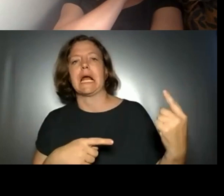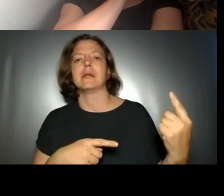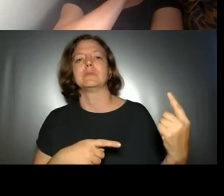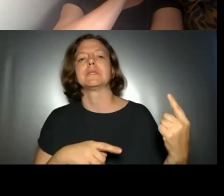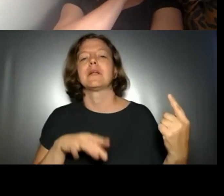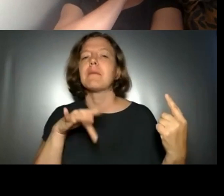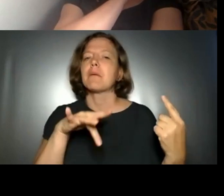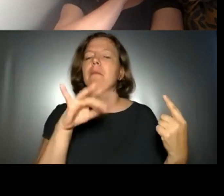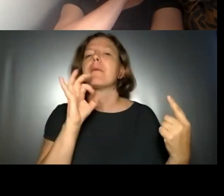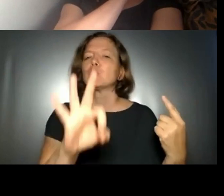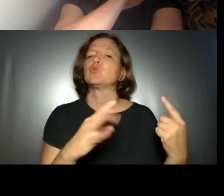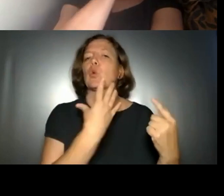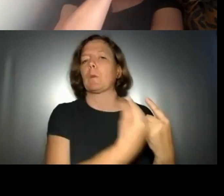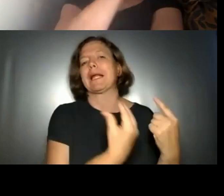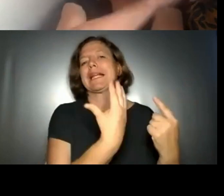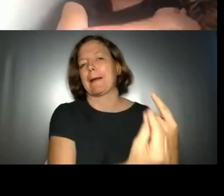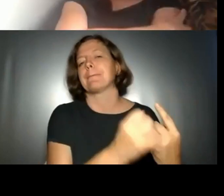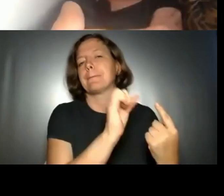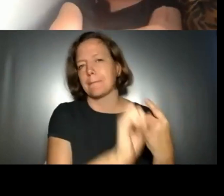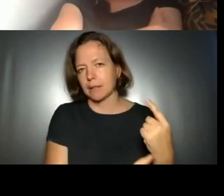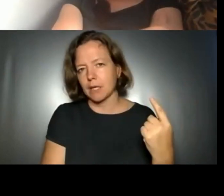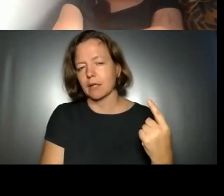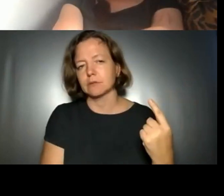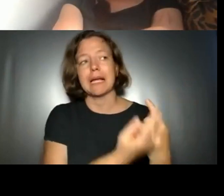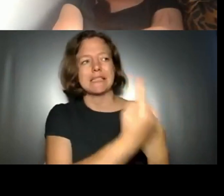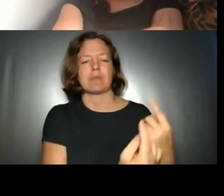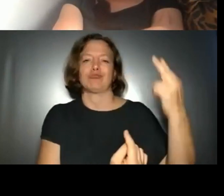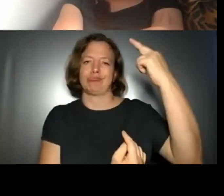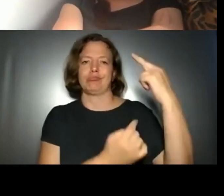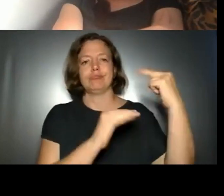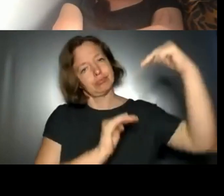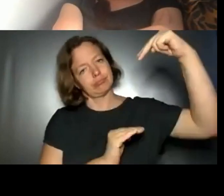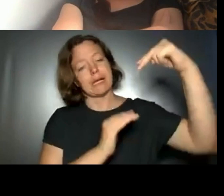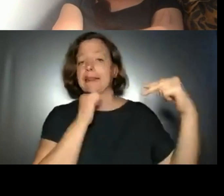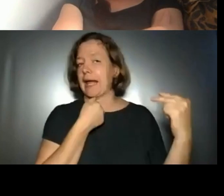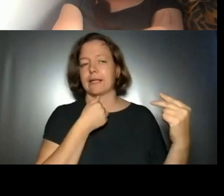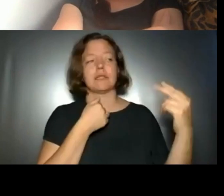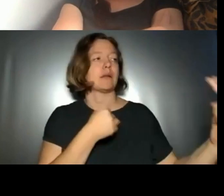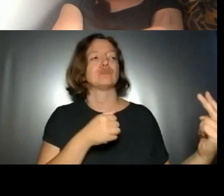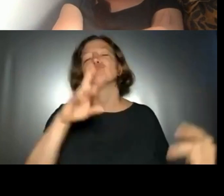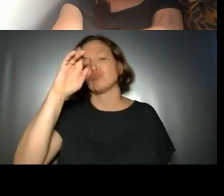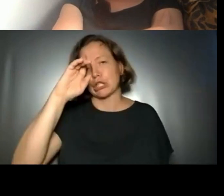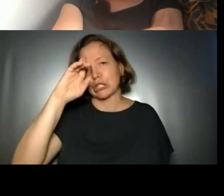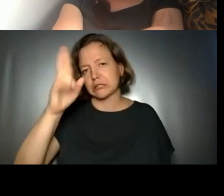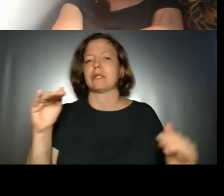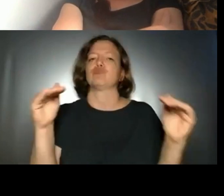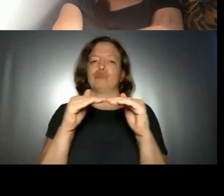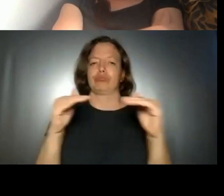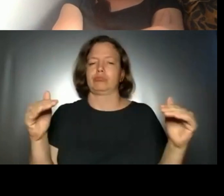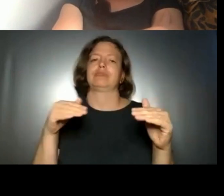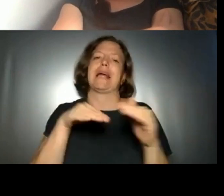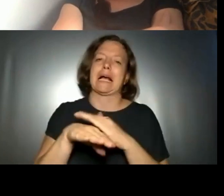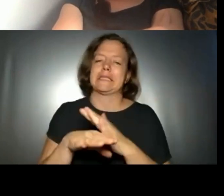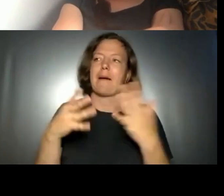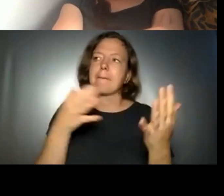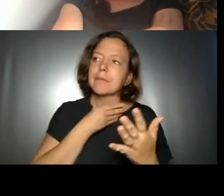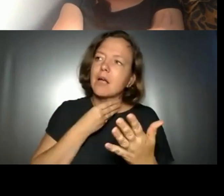Who are actually being not judgmental about people's access needs or are willing to learn, who...